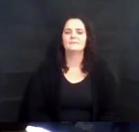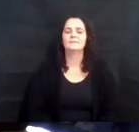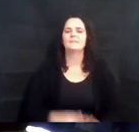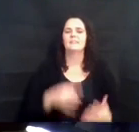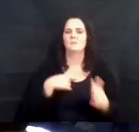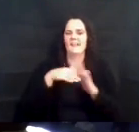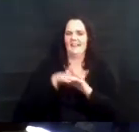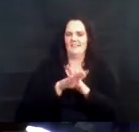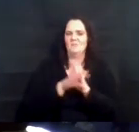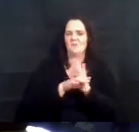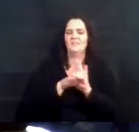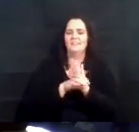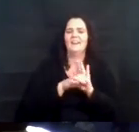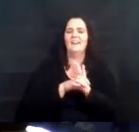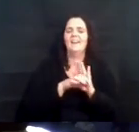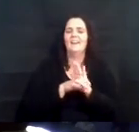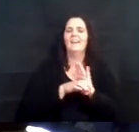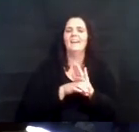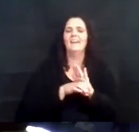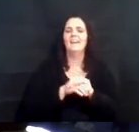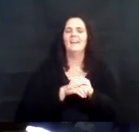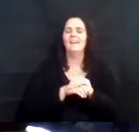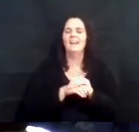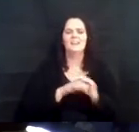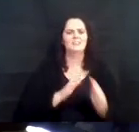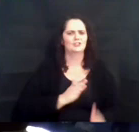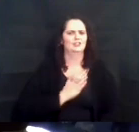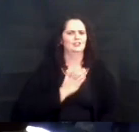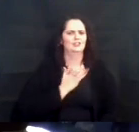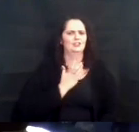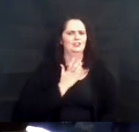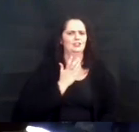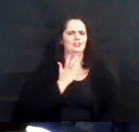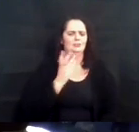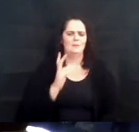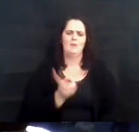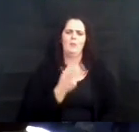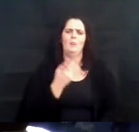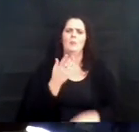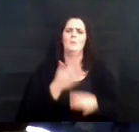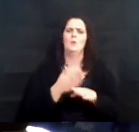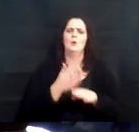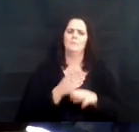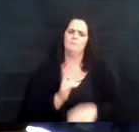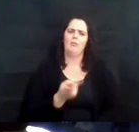This is a really interesting juxtaposition of two works because the